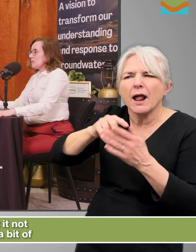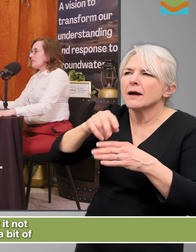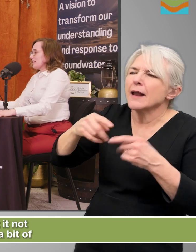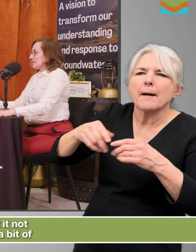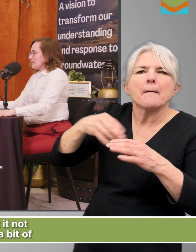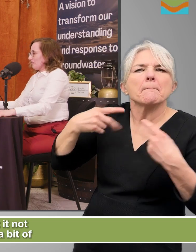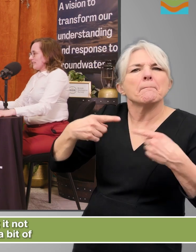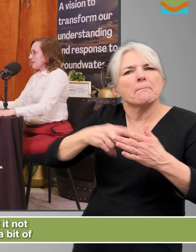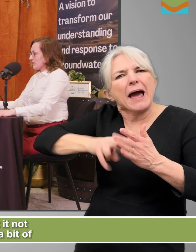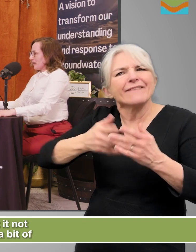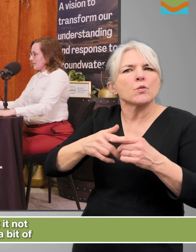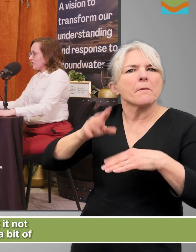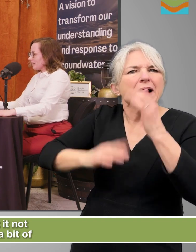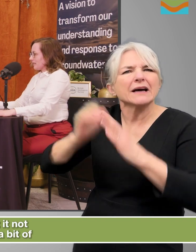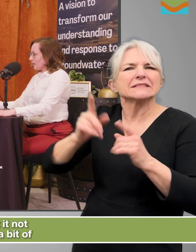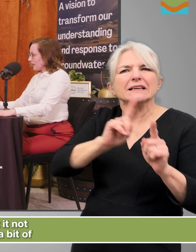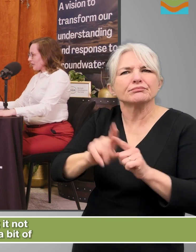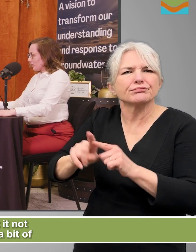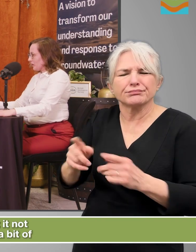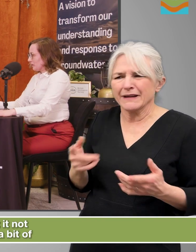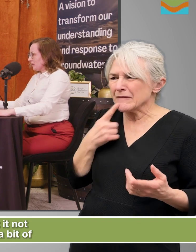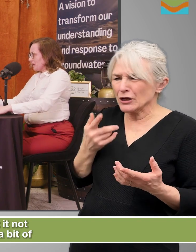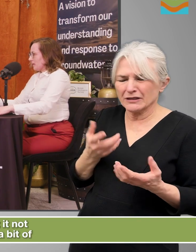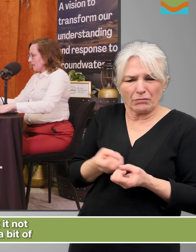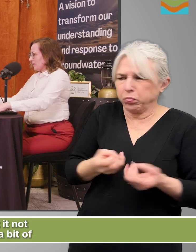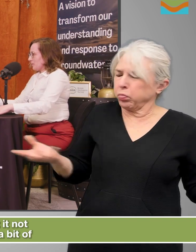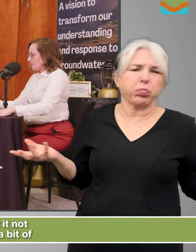we had a conversation about it not so long ago where there was a bit of